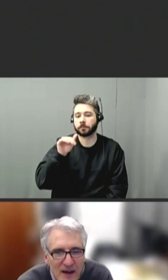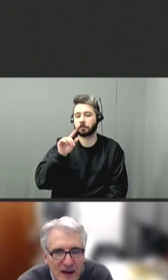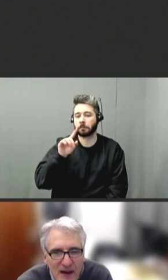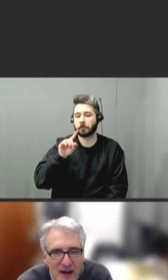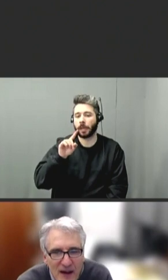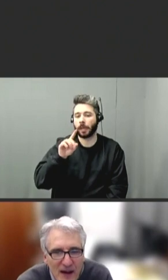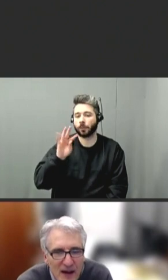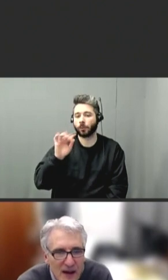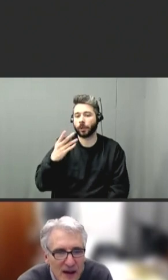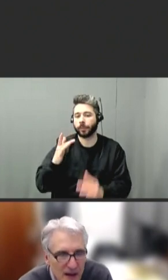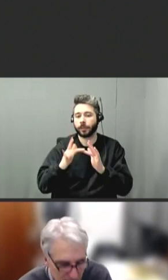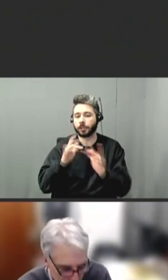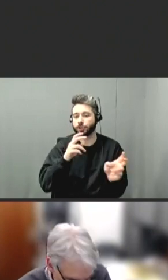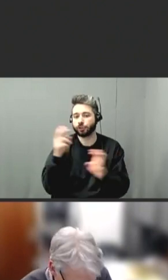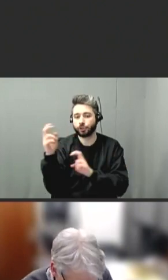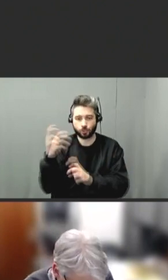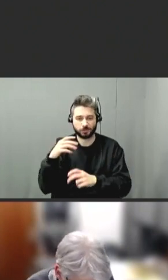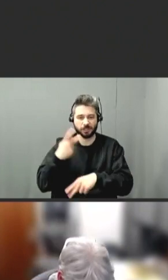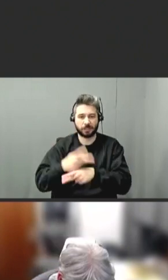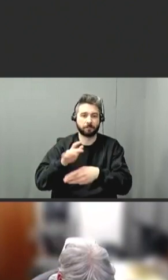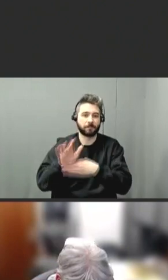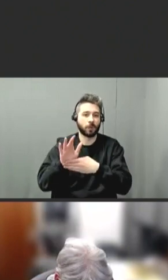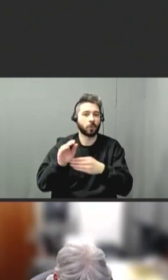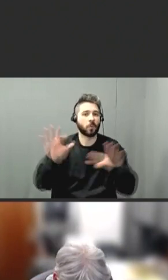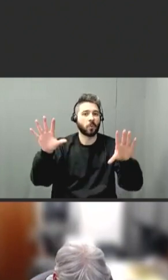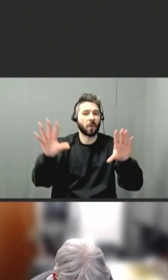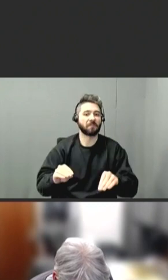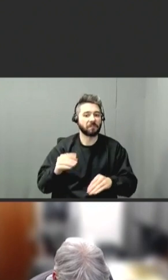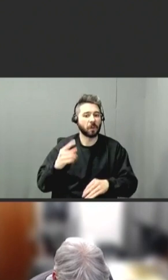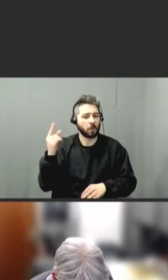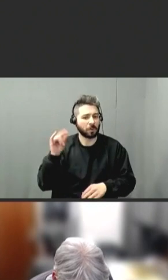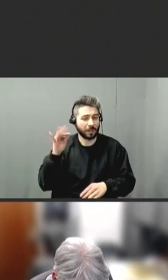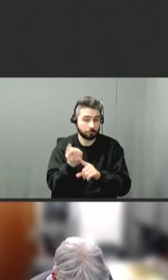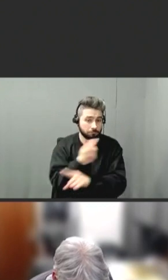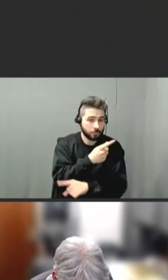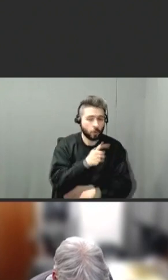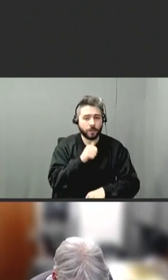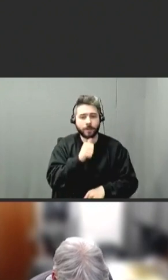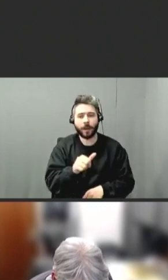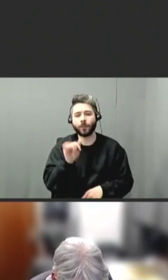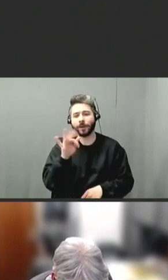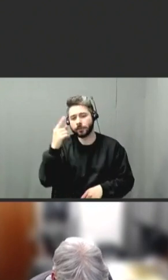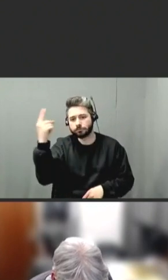for that presentation. I'm wondering if it's off-topic or whether you're considering including